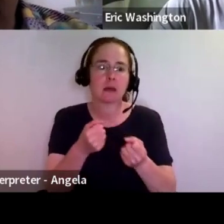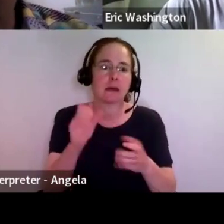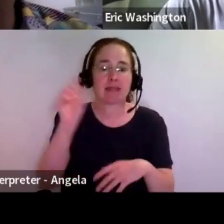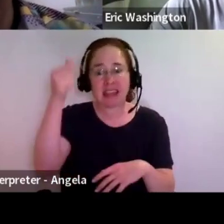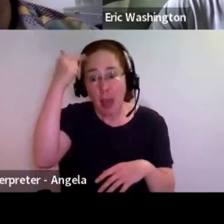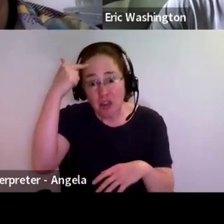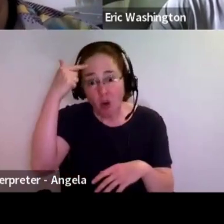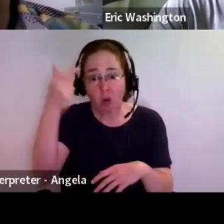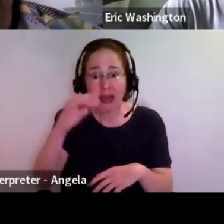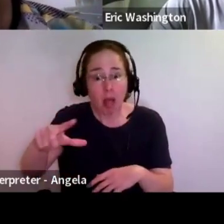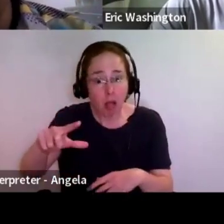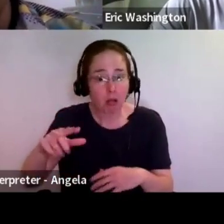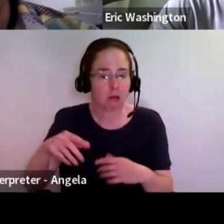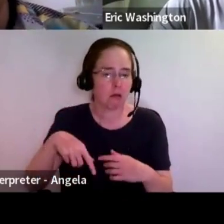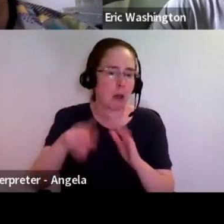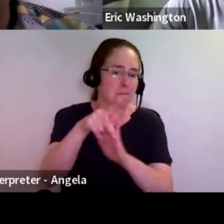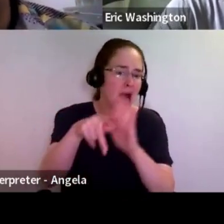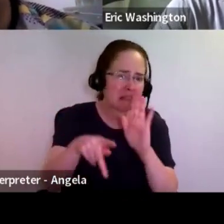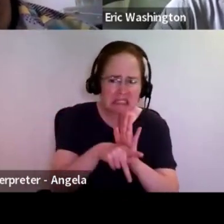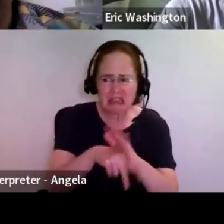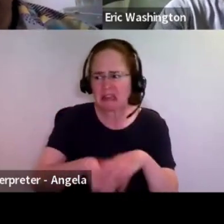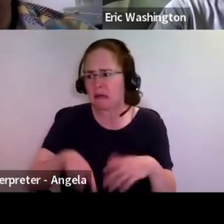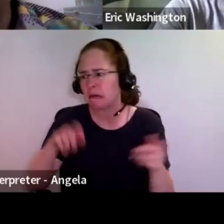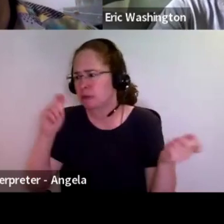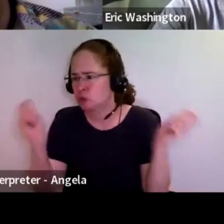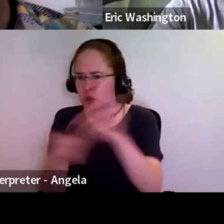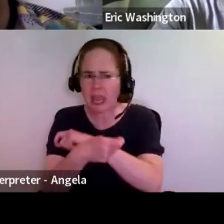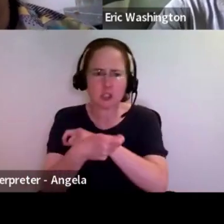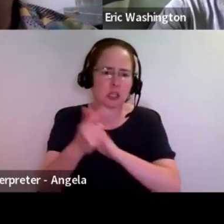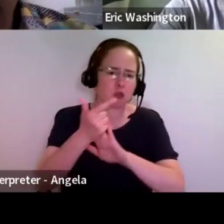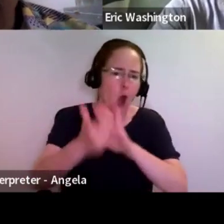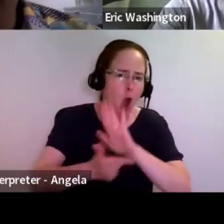Capitol Hill policy terms changing changes of laws and so